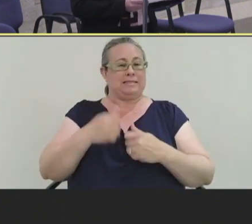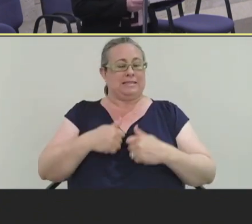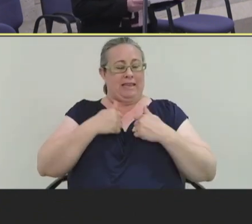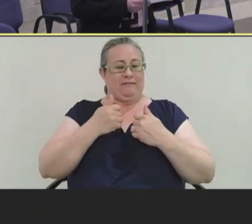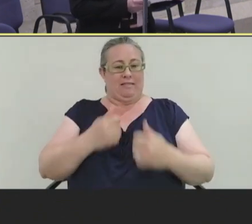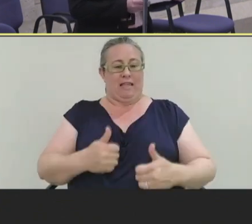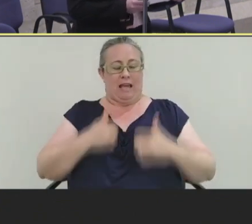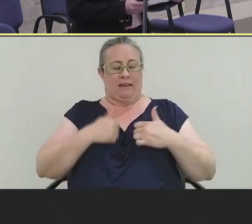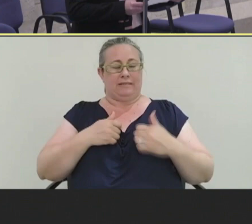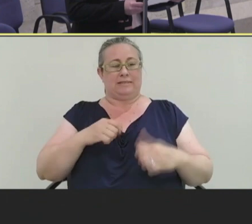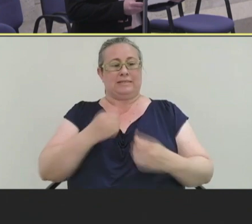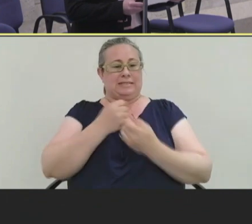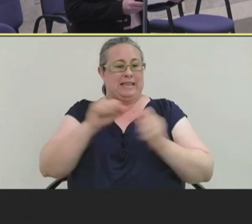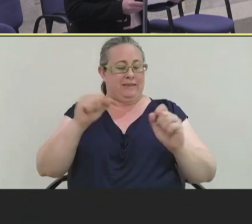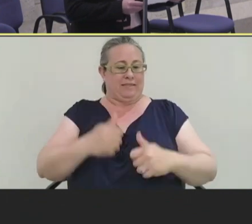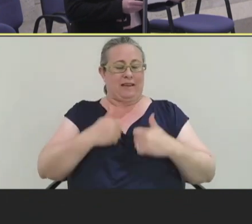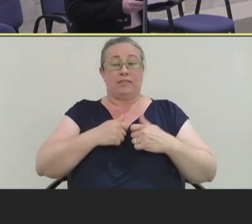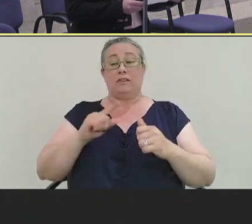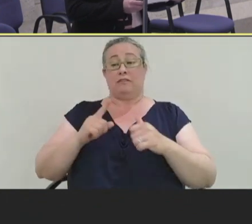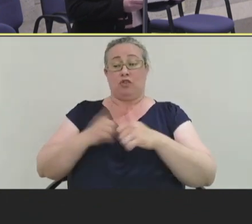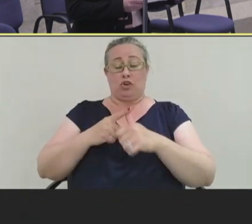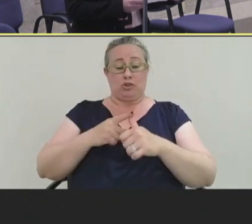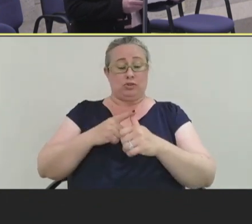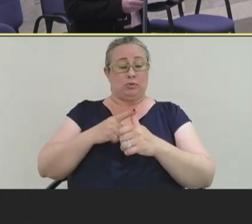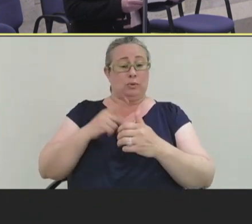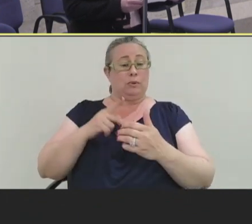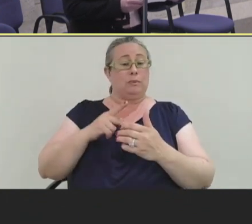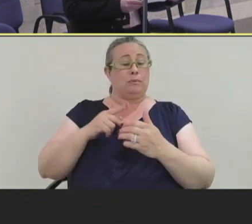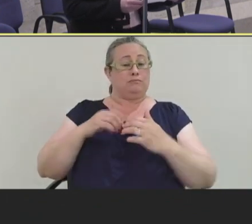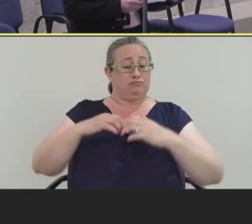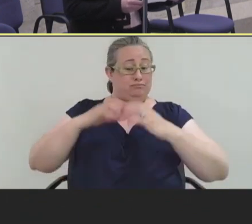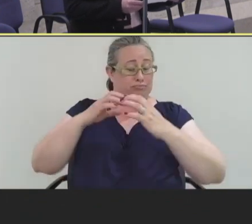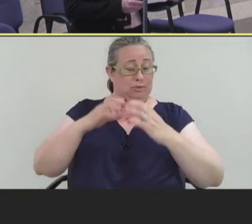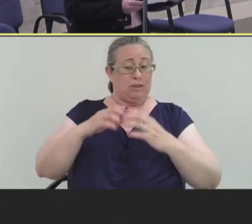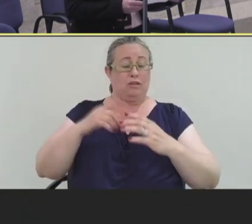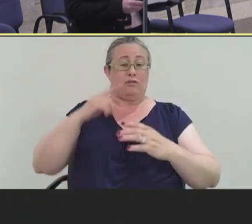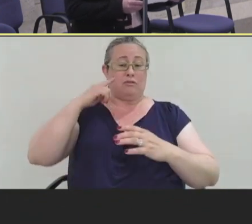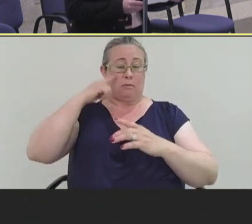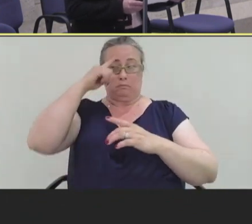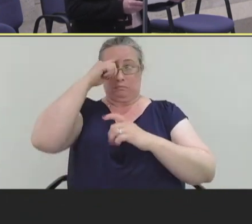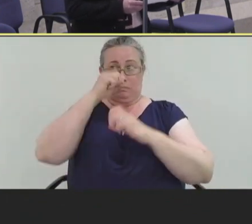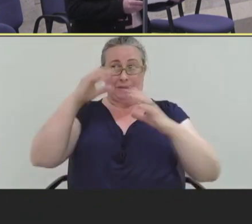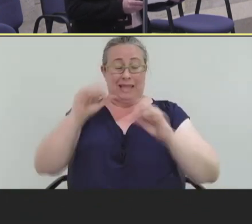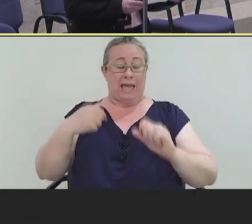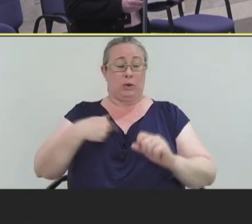the first question we sought to tackle was, can we develop a breast cancer prevention vaccine? We